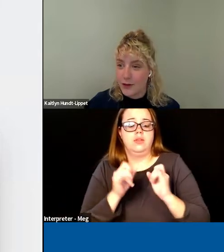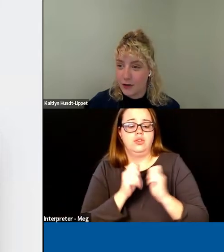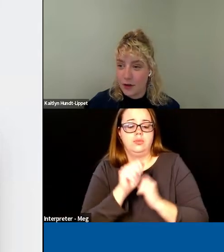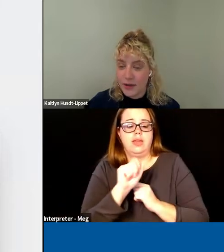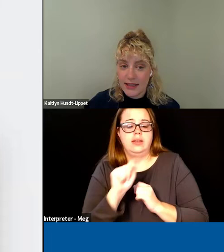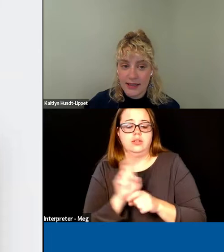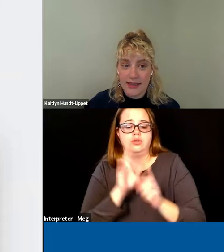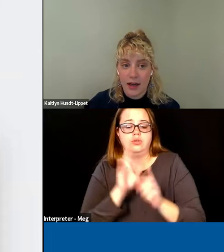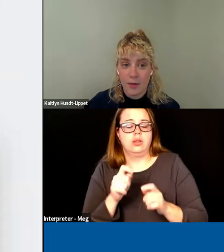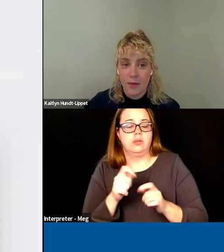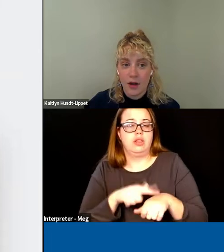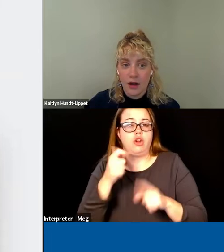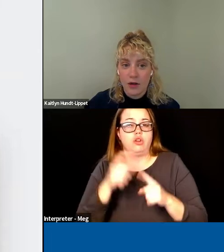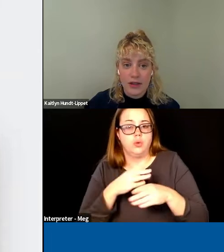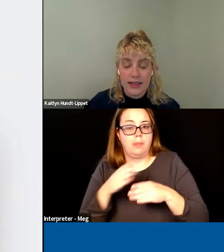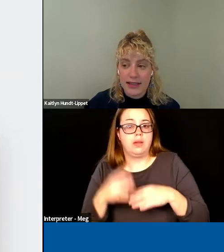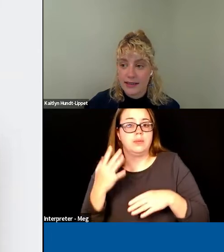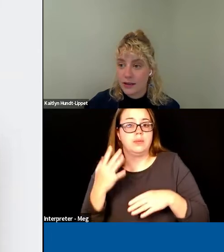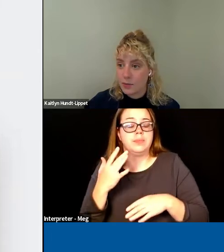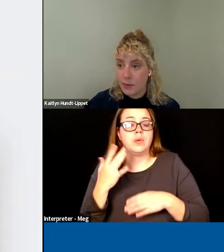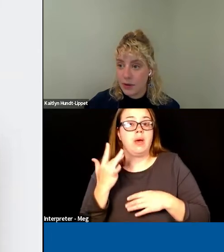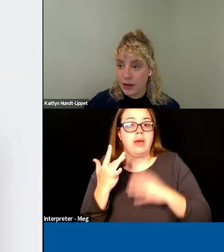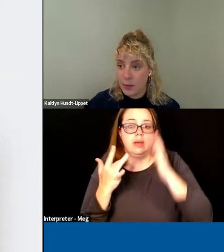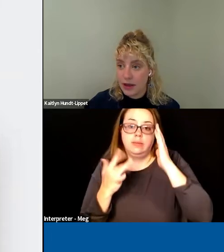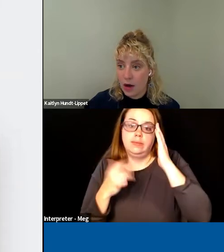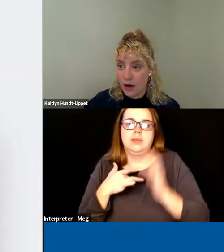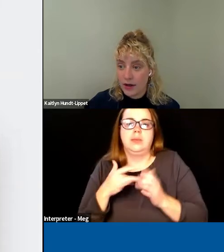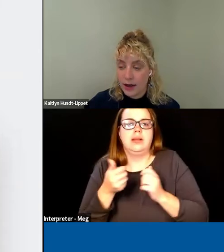This is for a few reasons. Usually it takes people a little bit longer